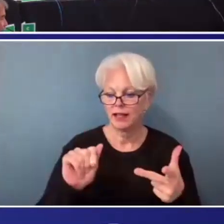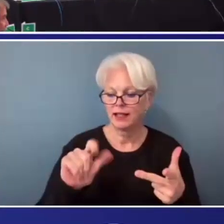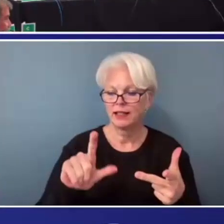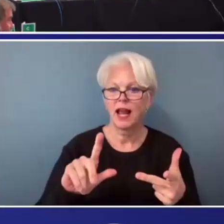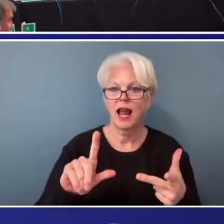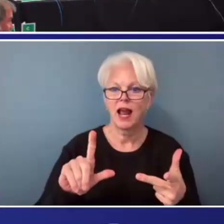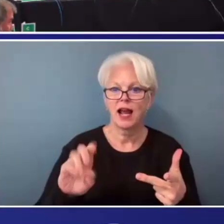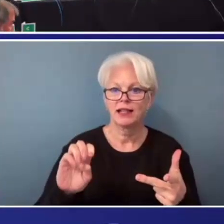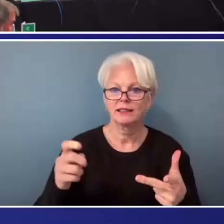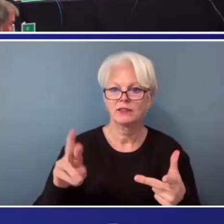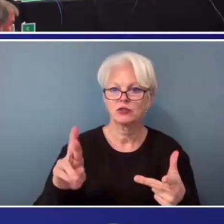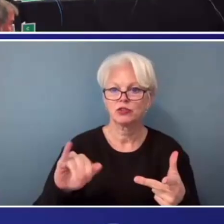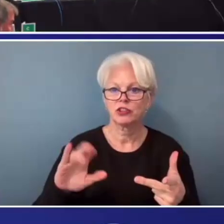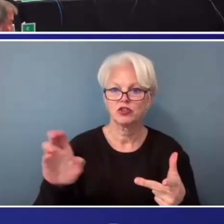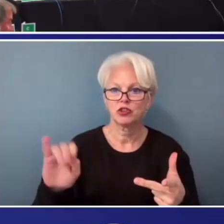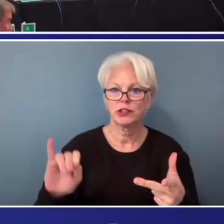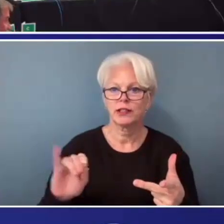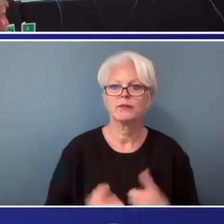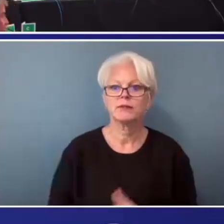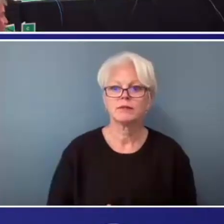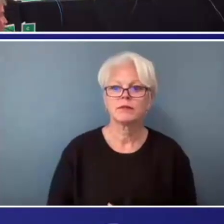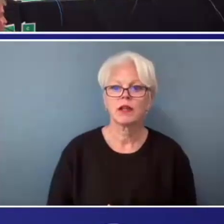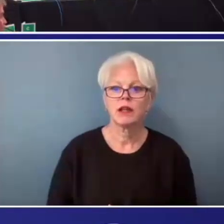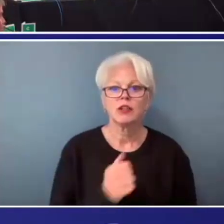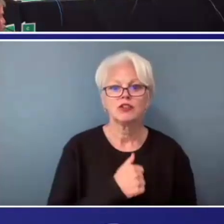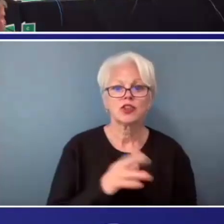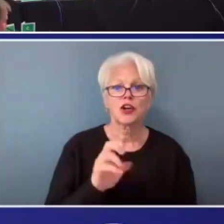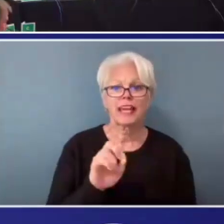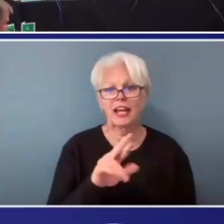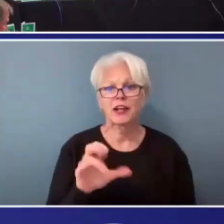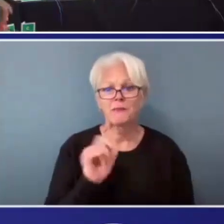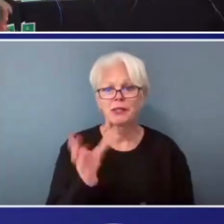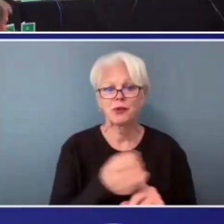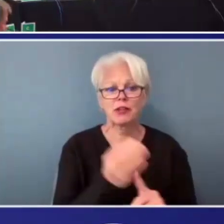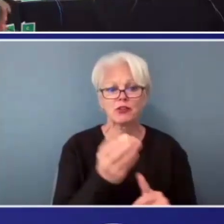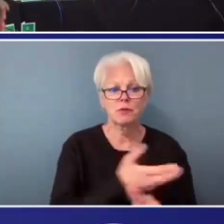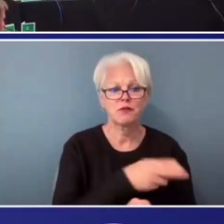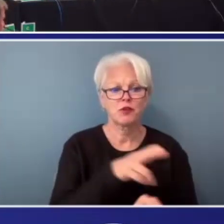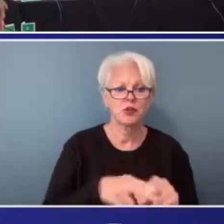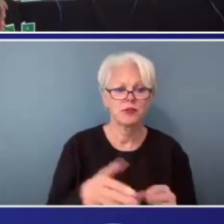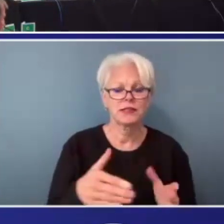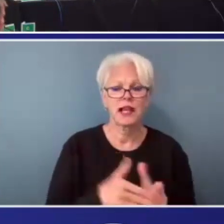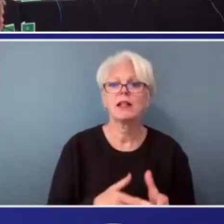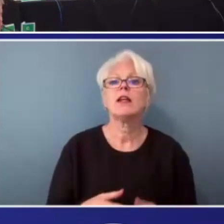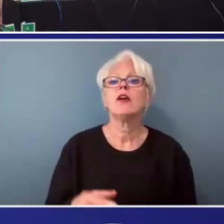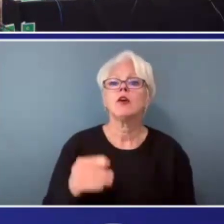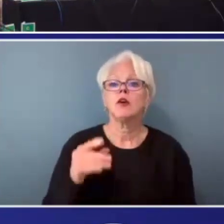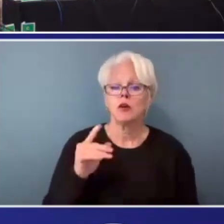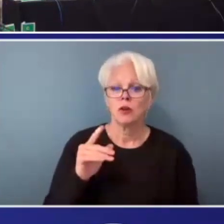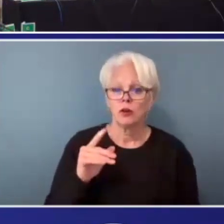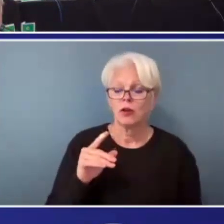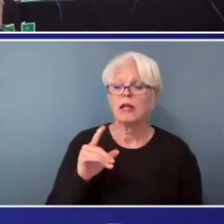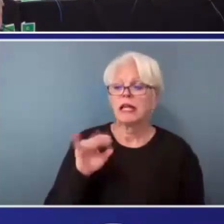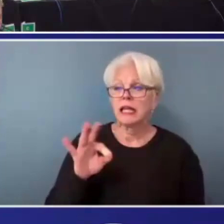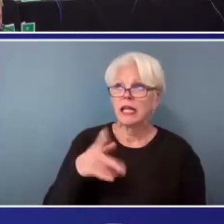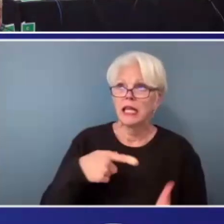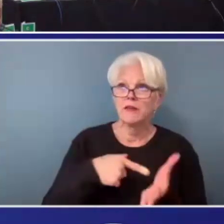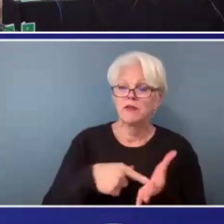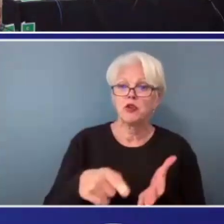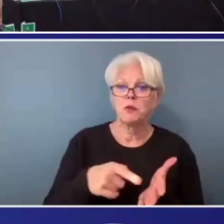Sorry, Eric. I meant to catch you before you sat back down. So what we're talking about there is if you make an -- if you pay more, there's a lot of stuff